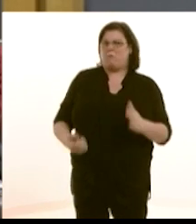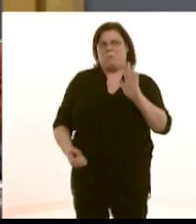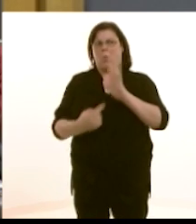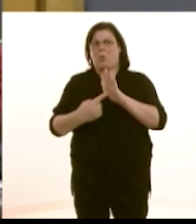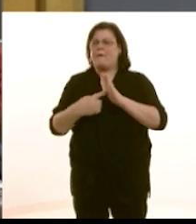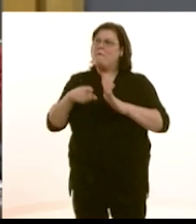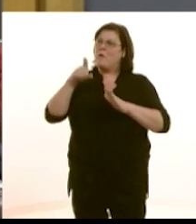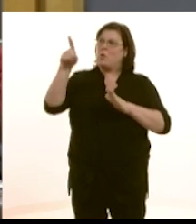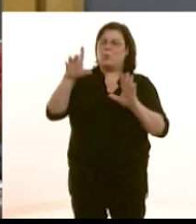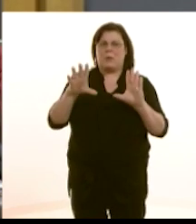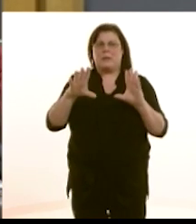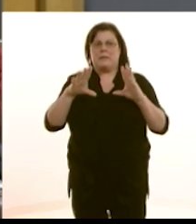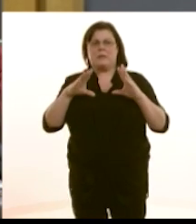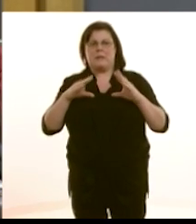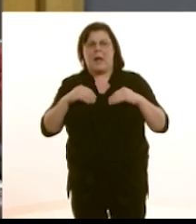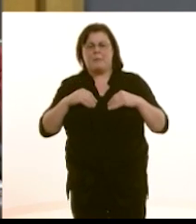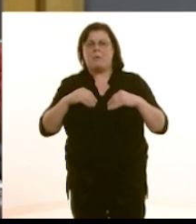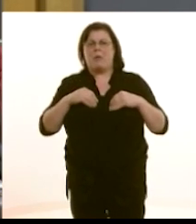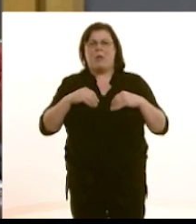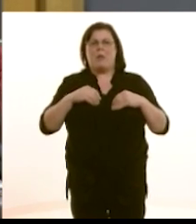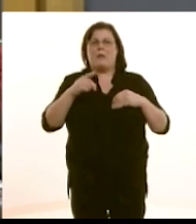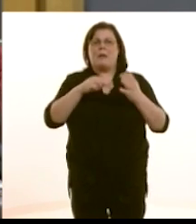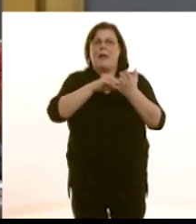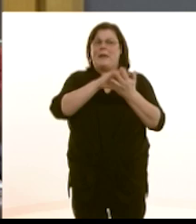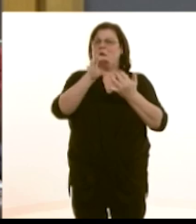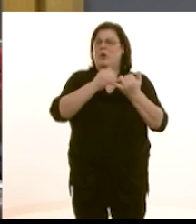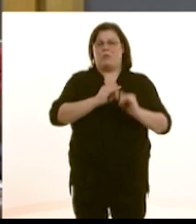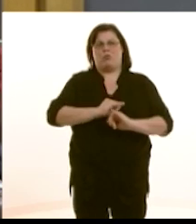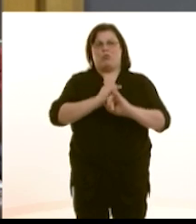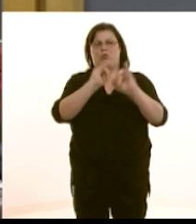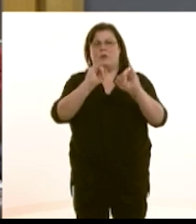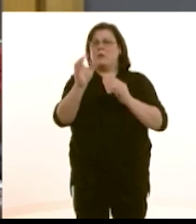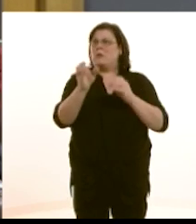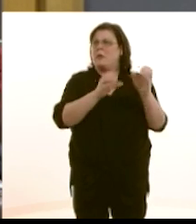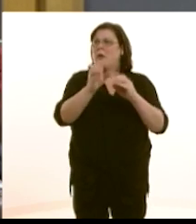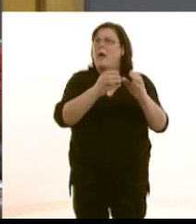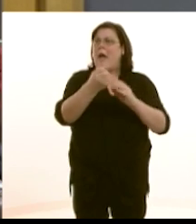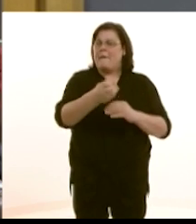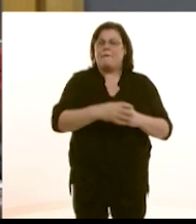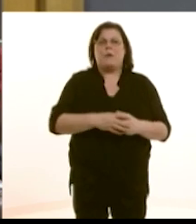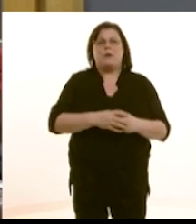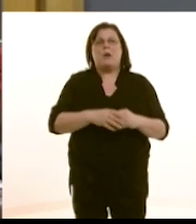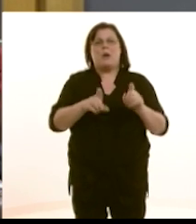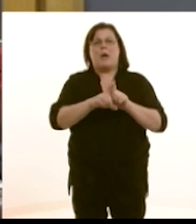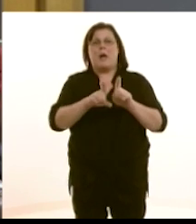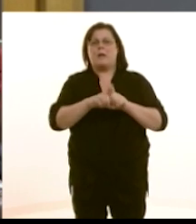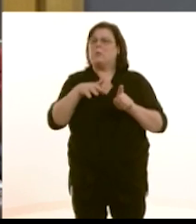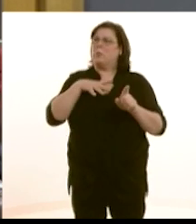to addressing the crisis in NHS recruitment, as well as the need to fully integrate health